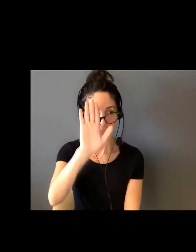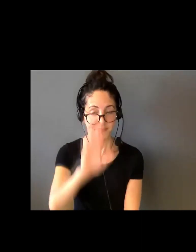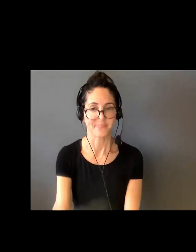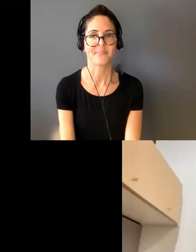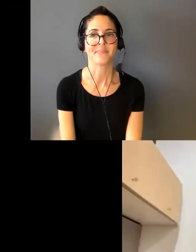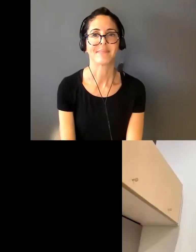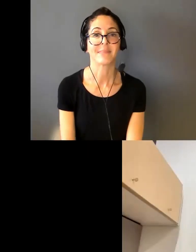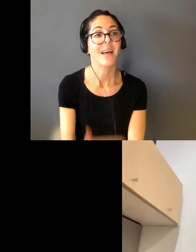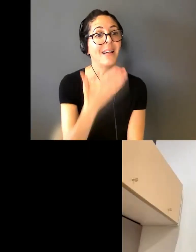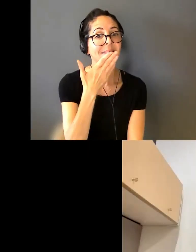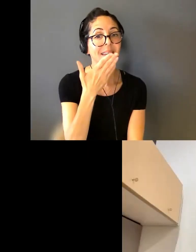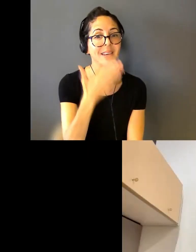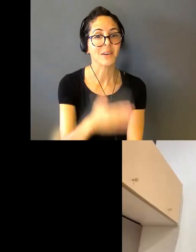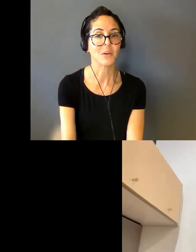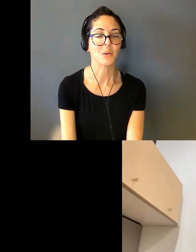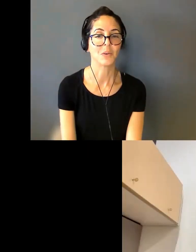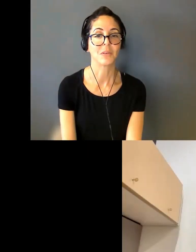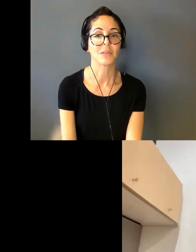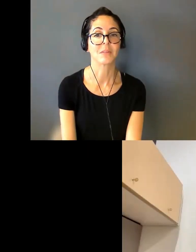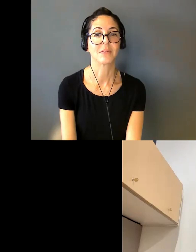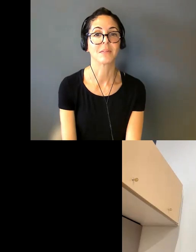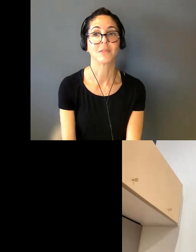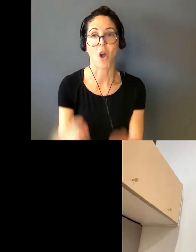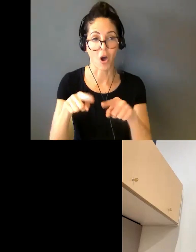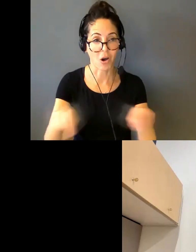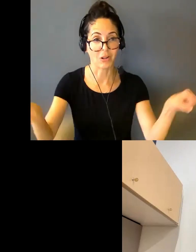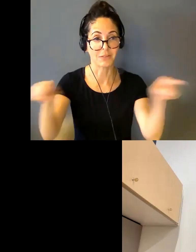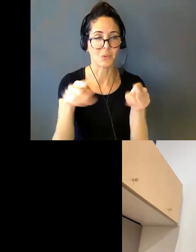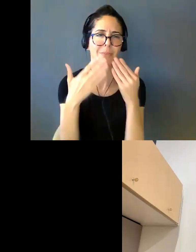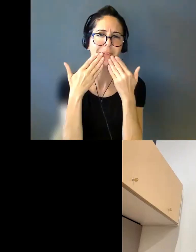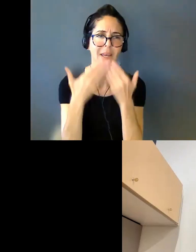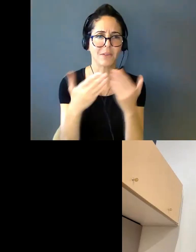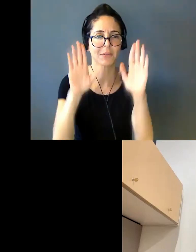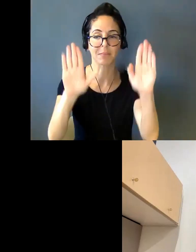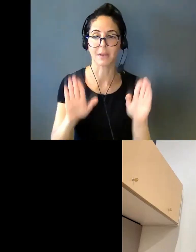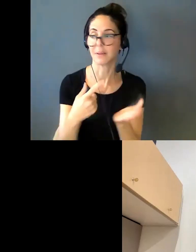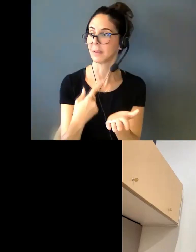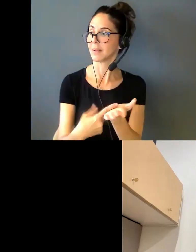much, Jen, and thank you, Valentina, Evelyn, Claude, and David for a great discussion. A